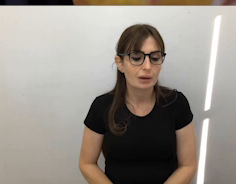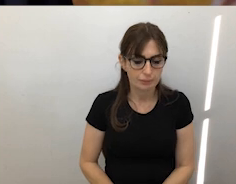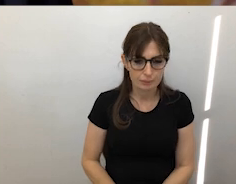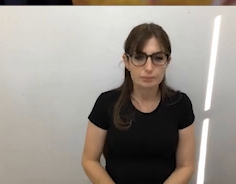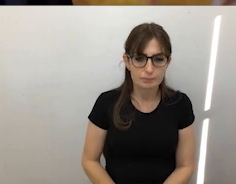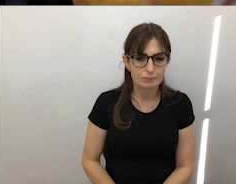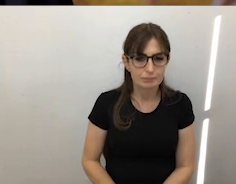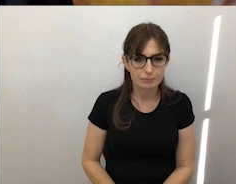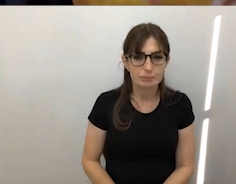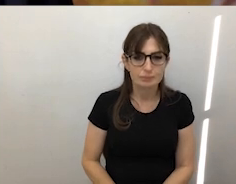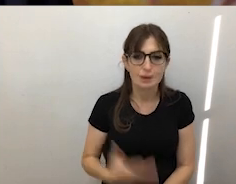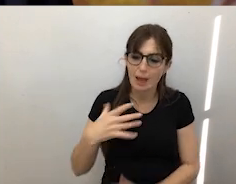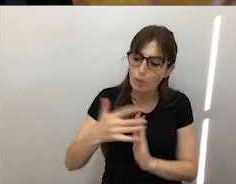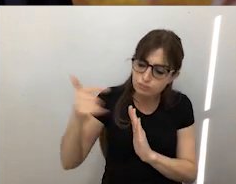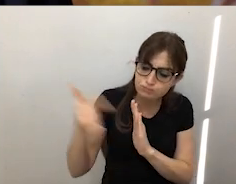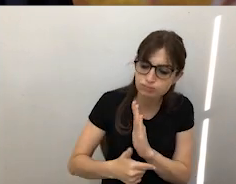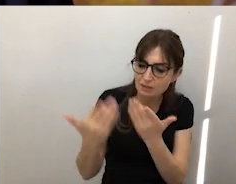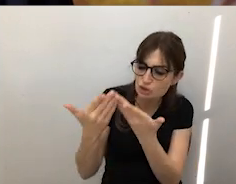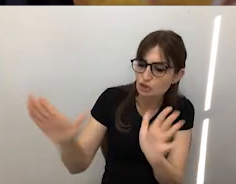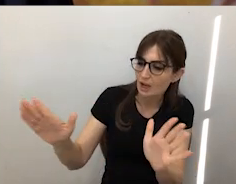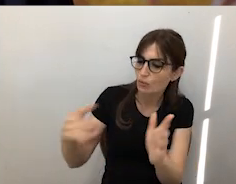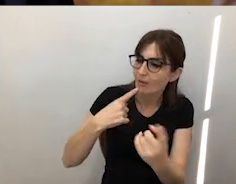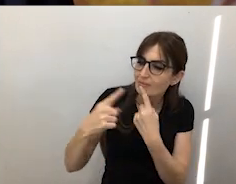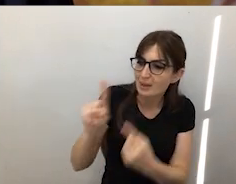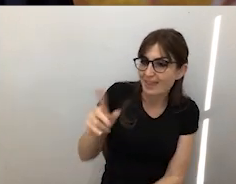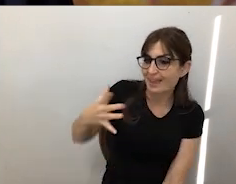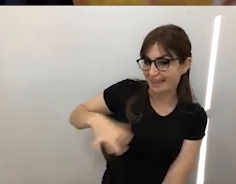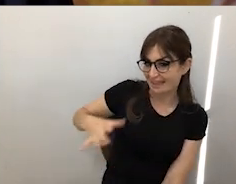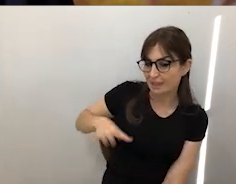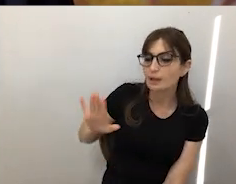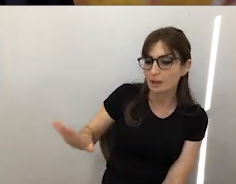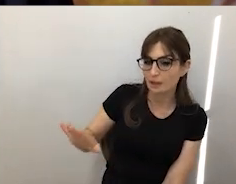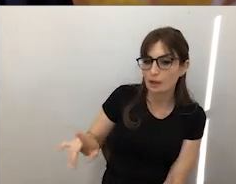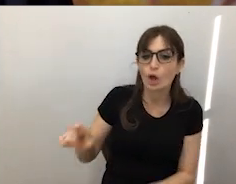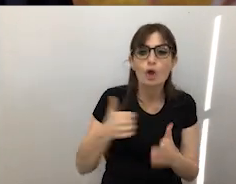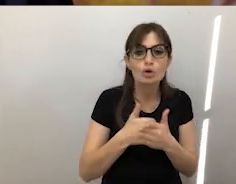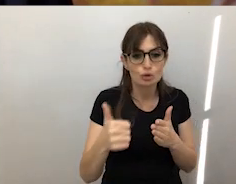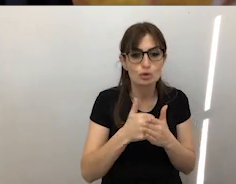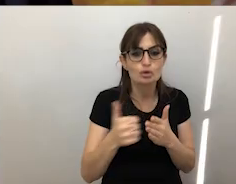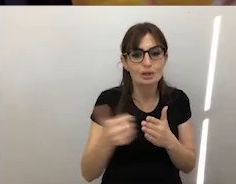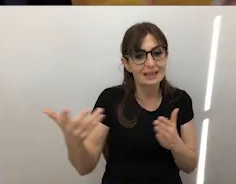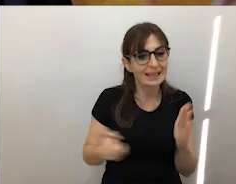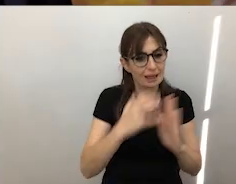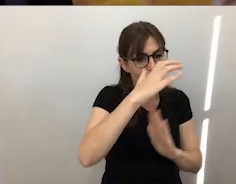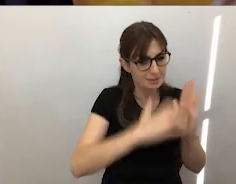and in as much granular detail as they need. It would also be usual for the income statement in the management accounts